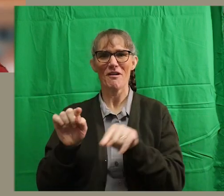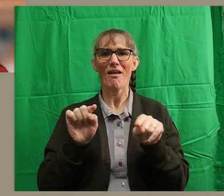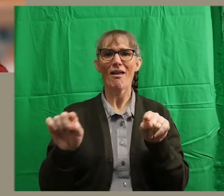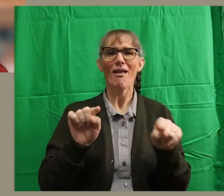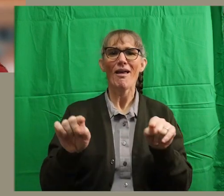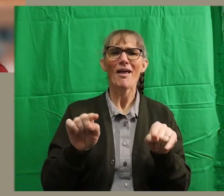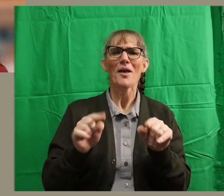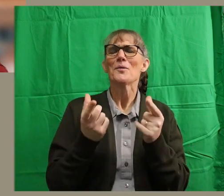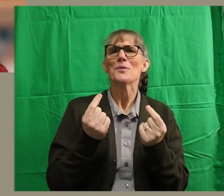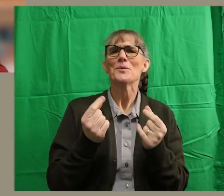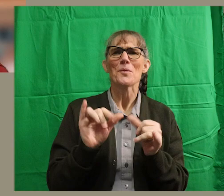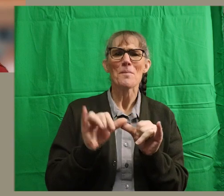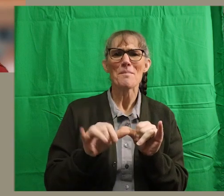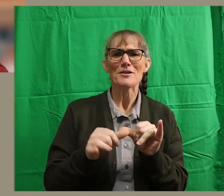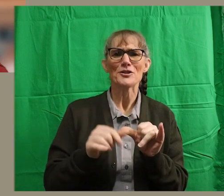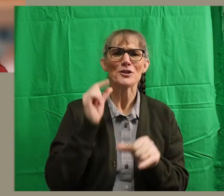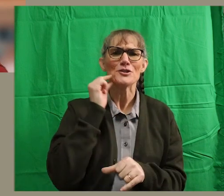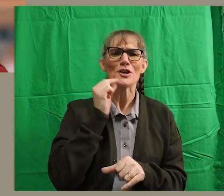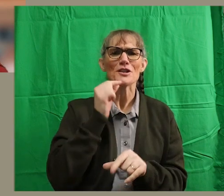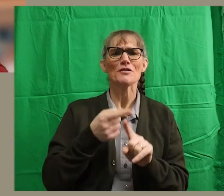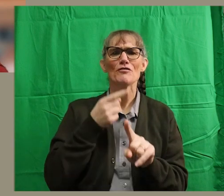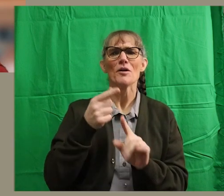measuring some jaws from these Miocene Pronghorns.